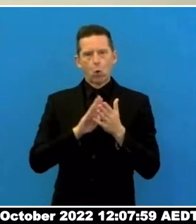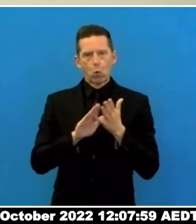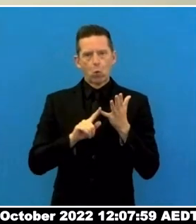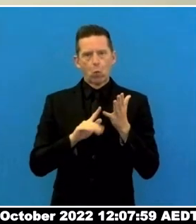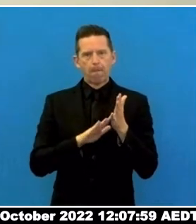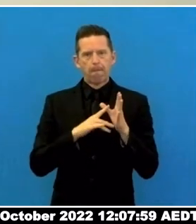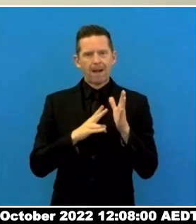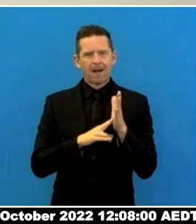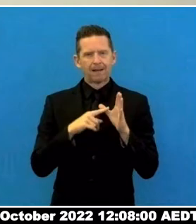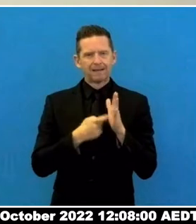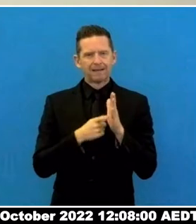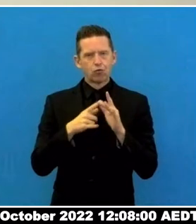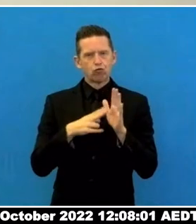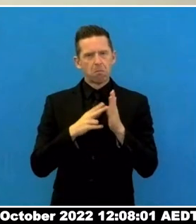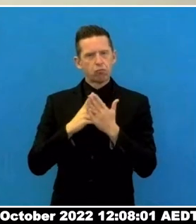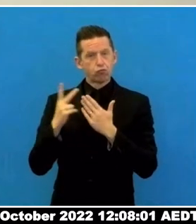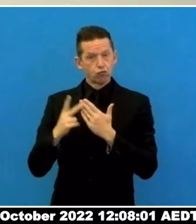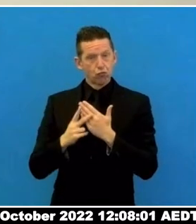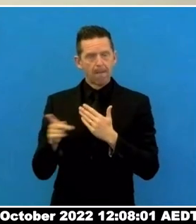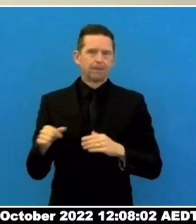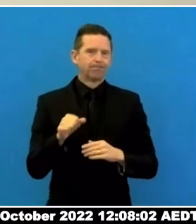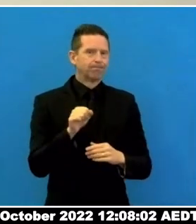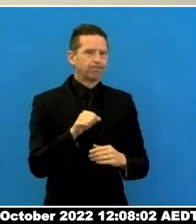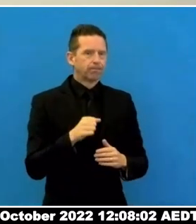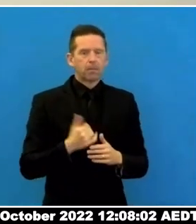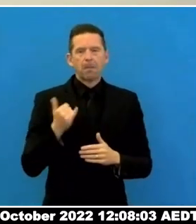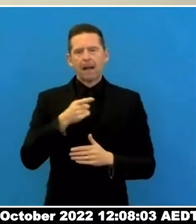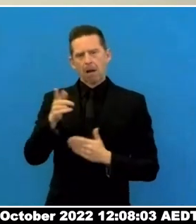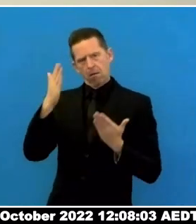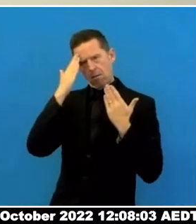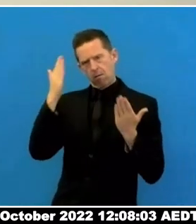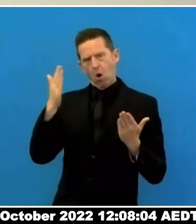Again, for people who may not be familiar with the pathways